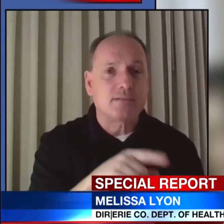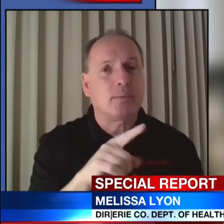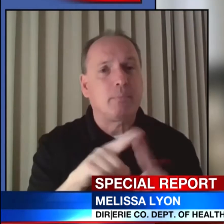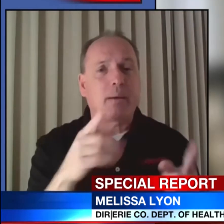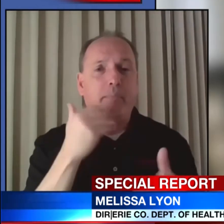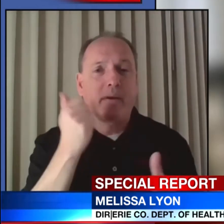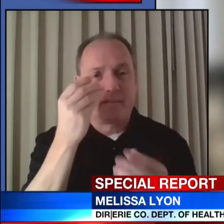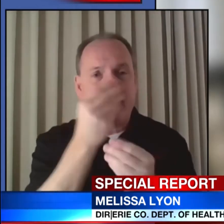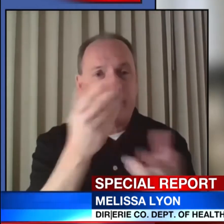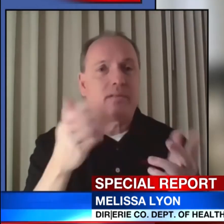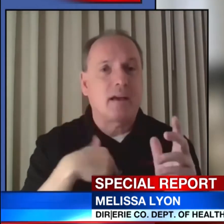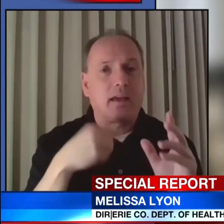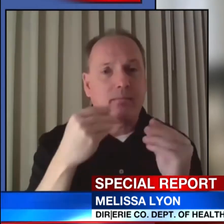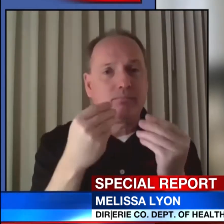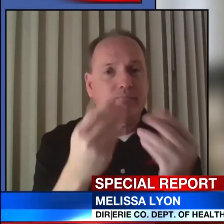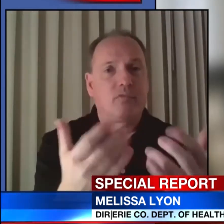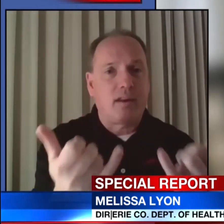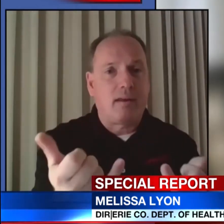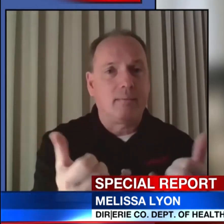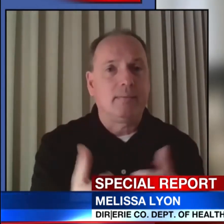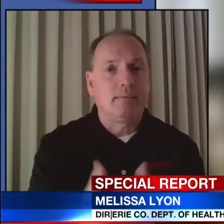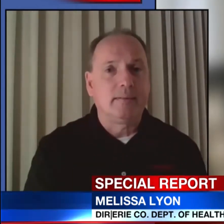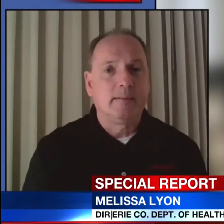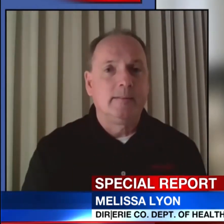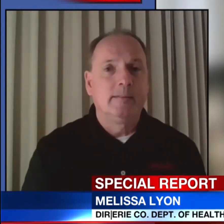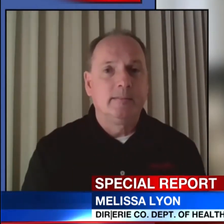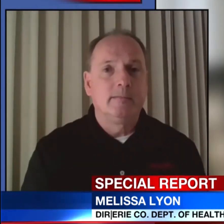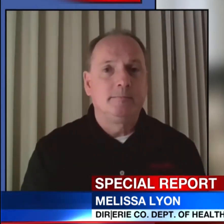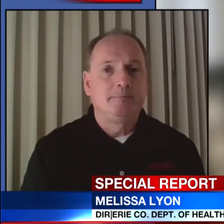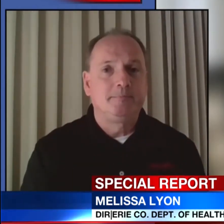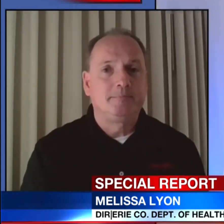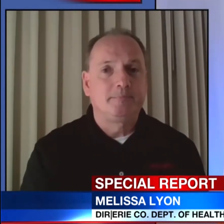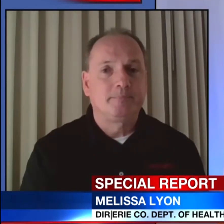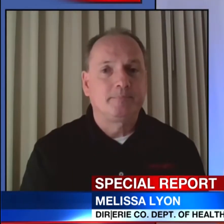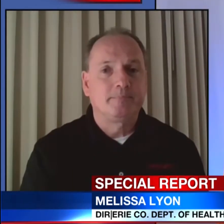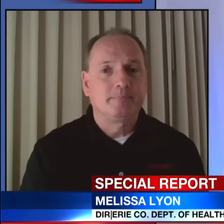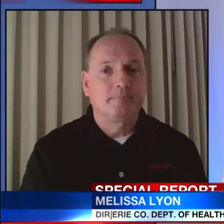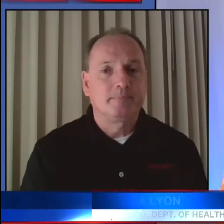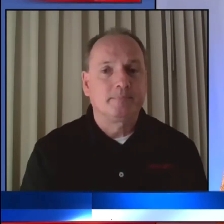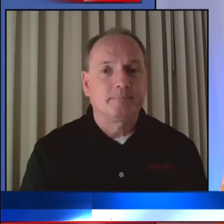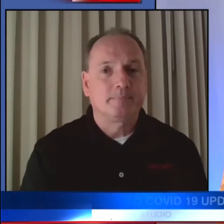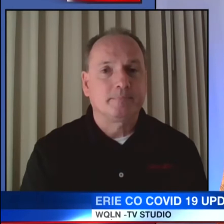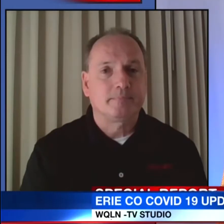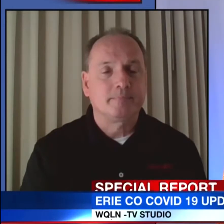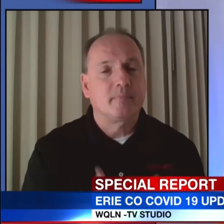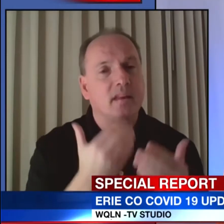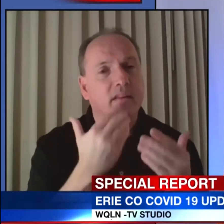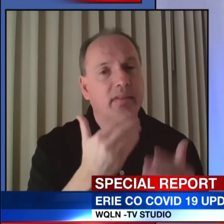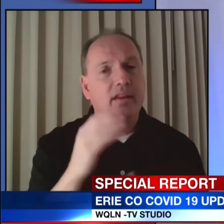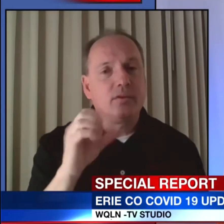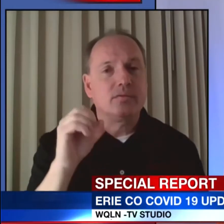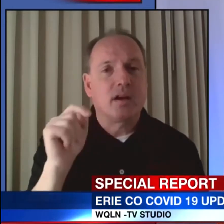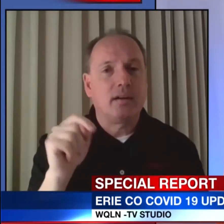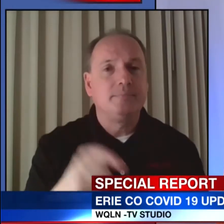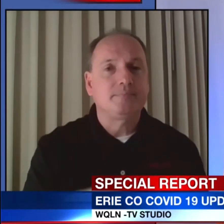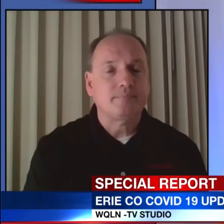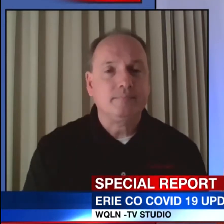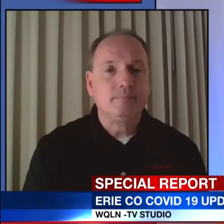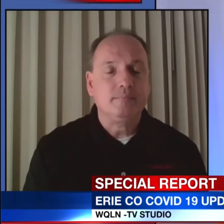SHELVES. I CAN ASSURE YOU THAT THE VACCINES ARE NOT SITTING AROUND. MAY NOT BE THE ANSWER YOU